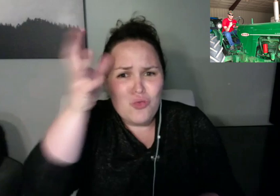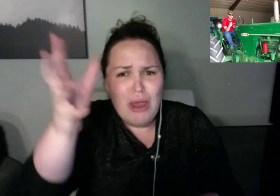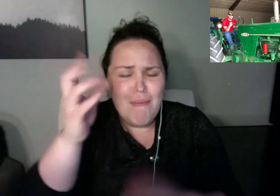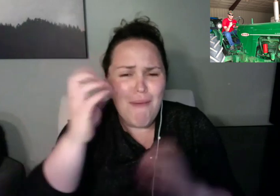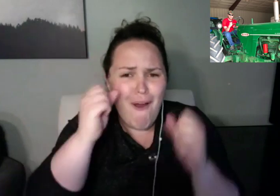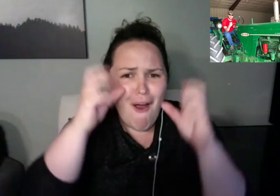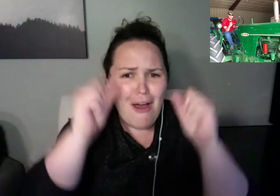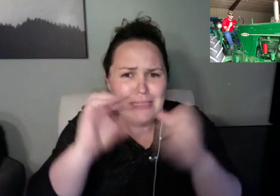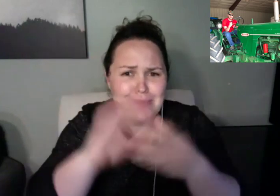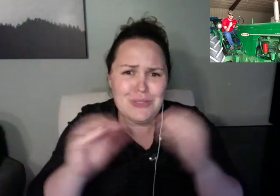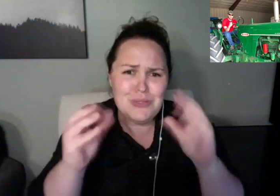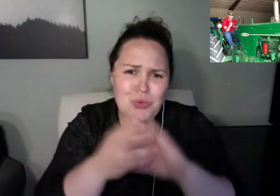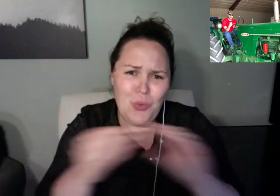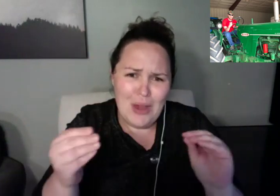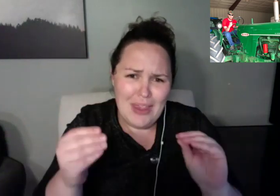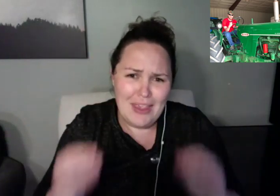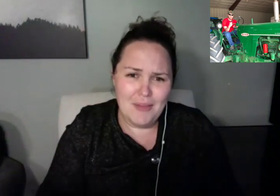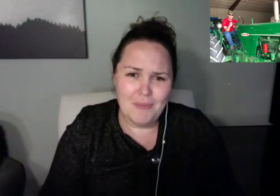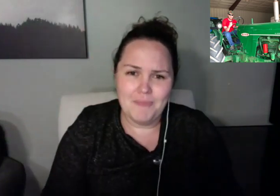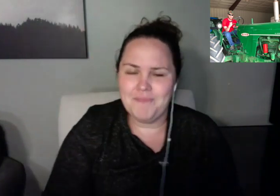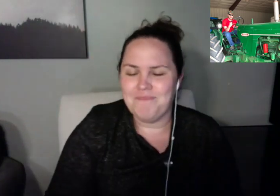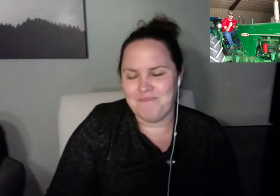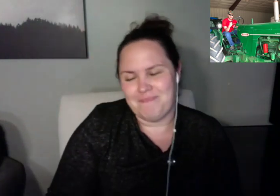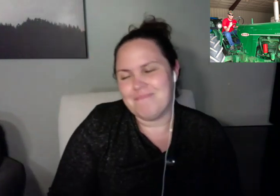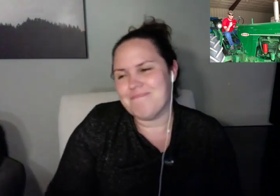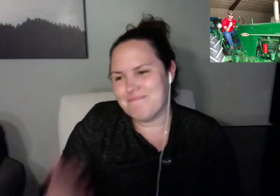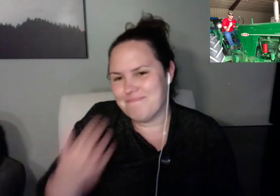Tyler: Oh, thank you. I tell you what, Teresa, it's really sad for me.